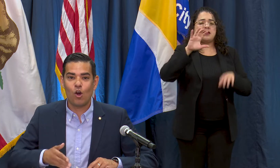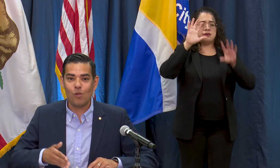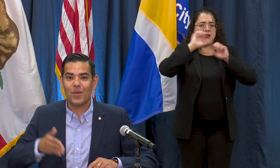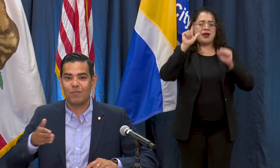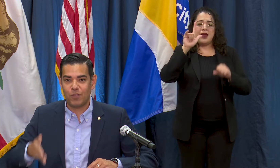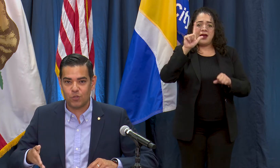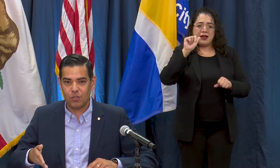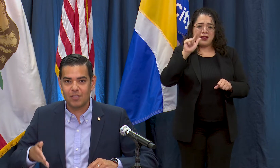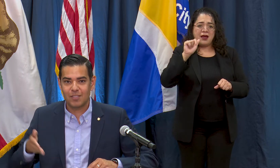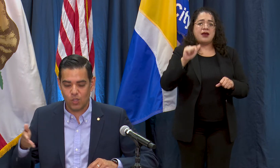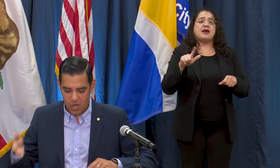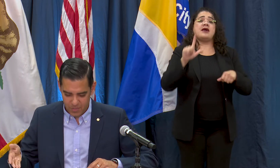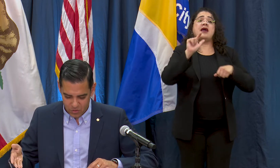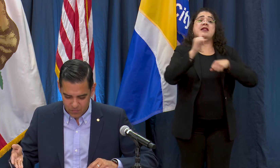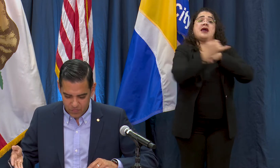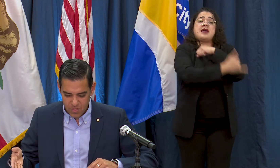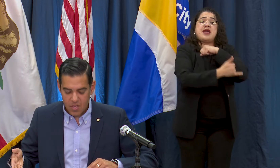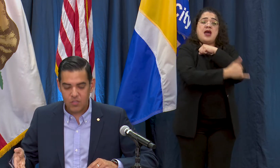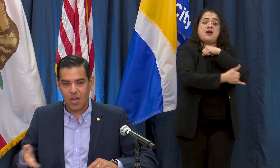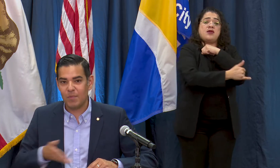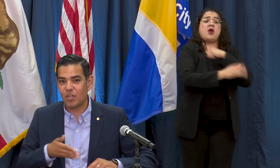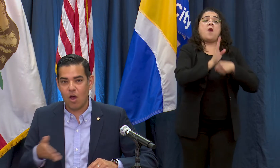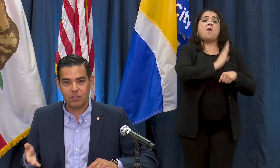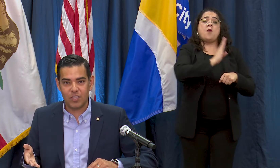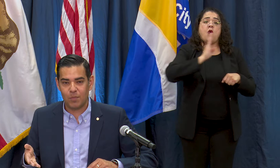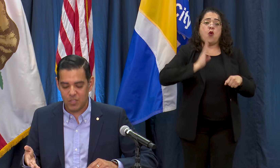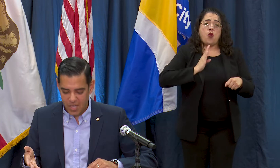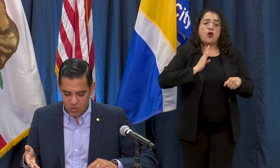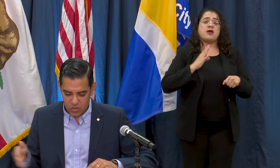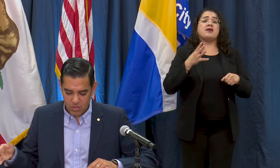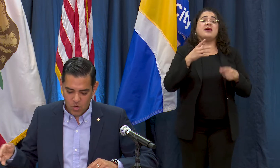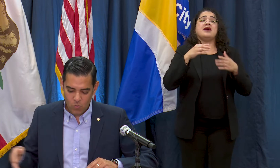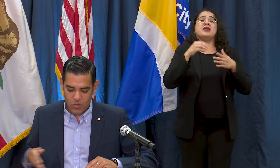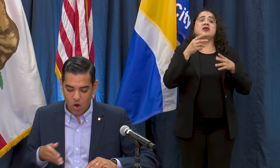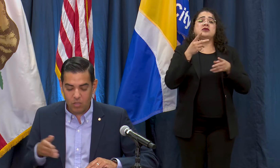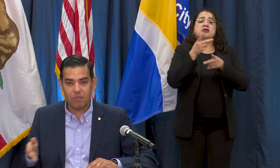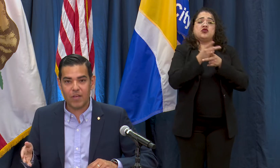beneficial to Long Beach. I'm in constant communication with all of them